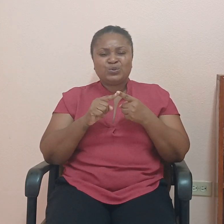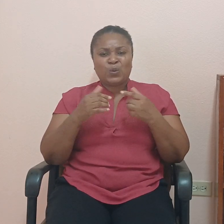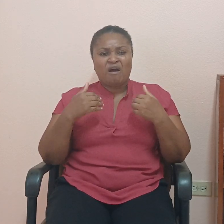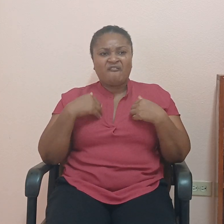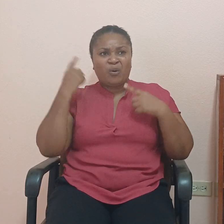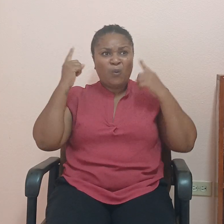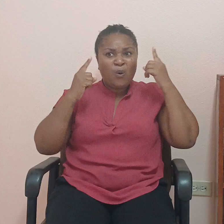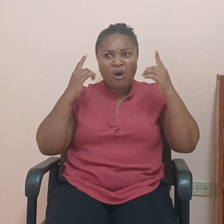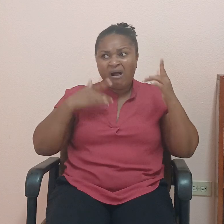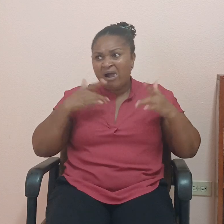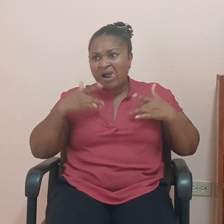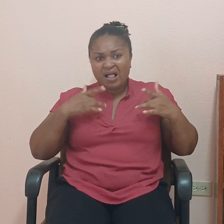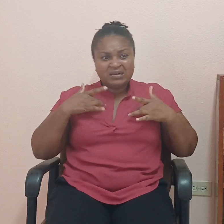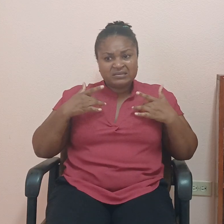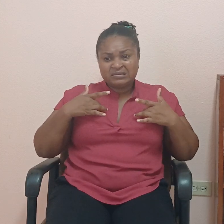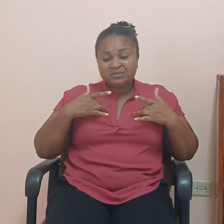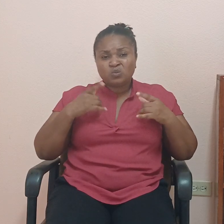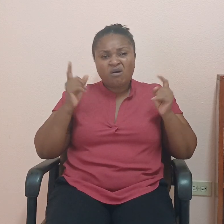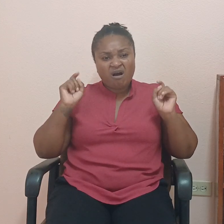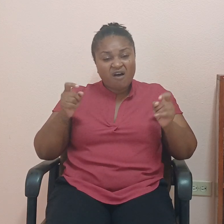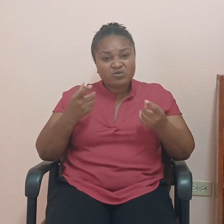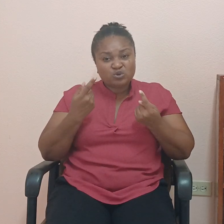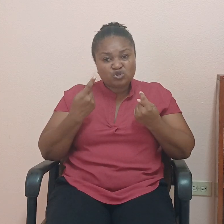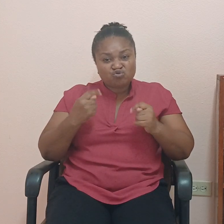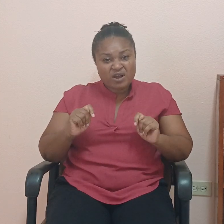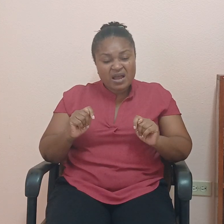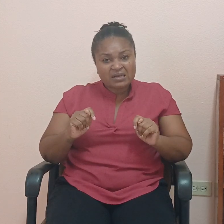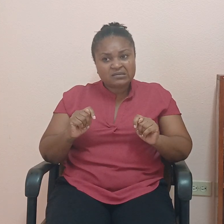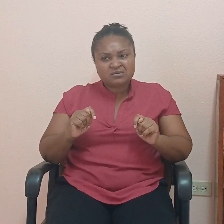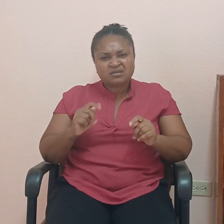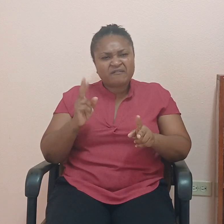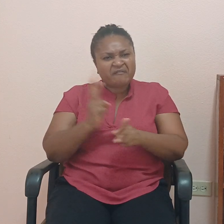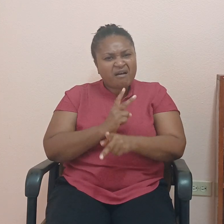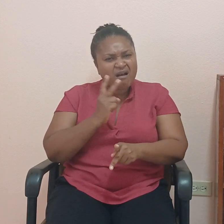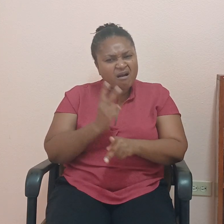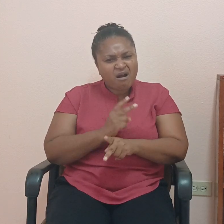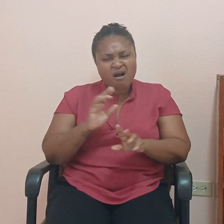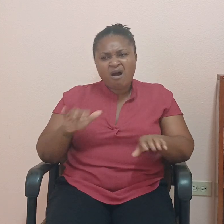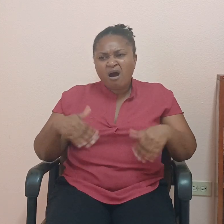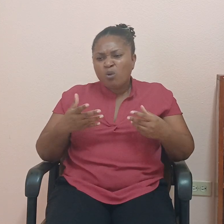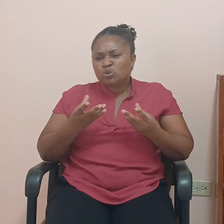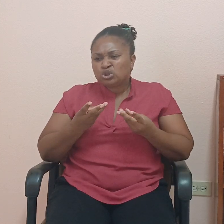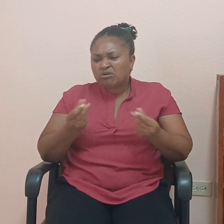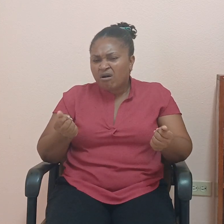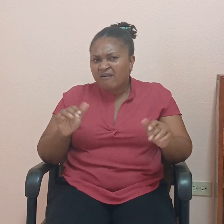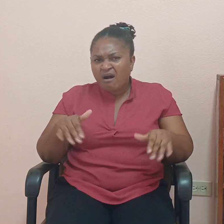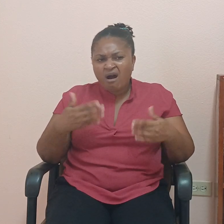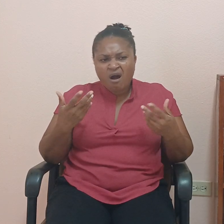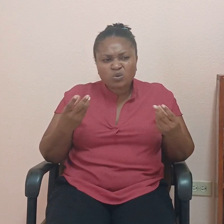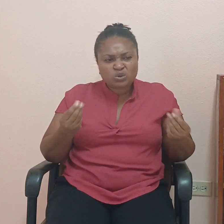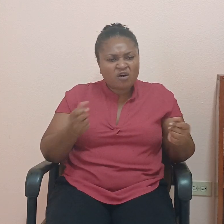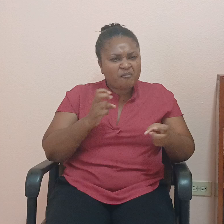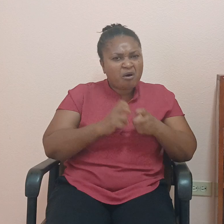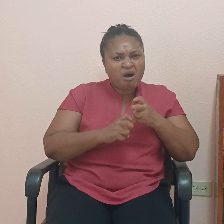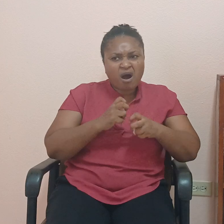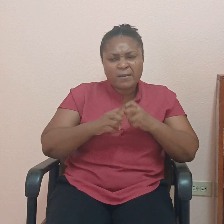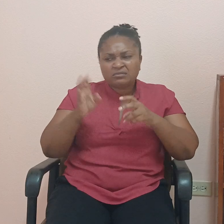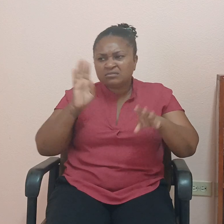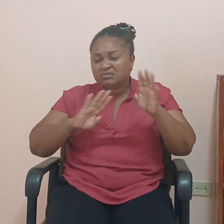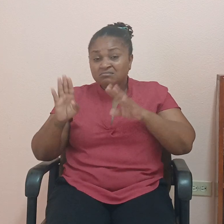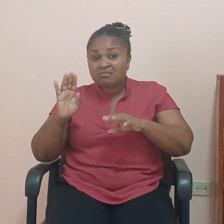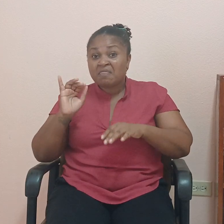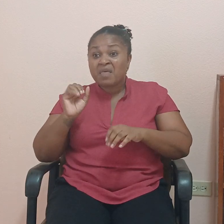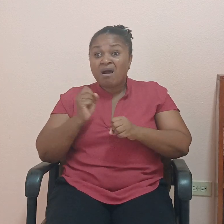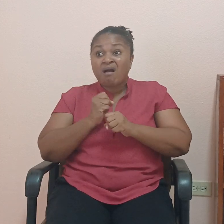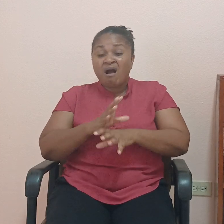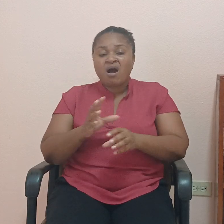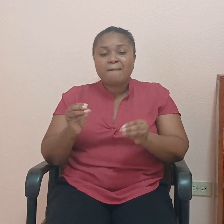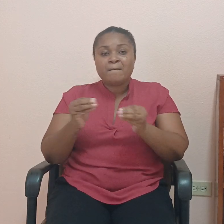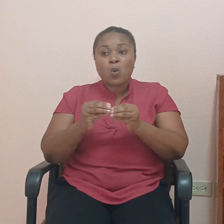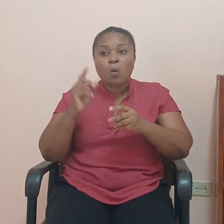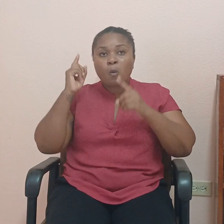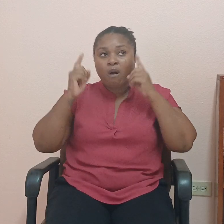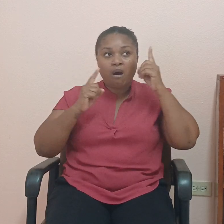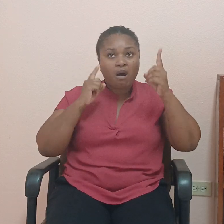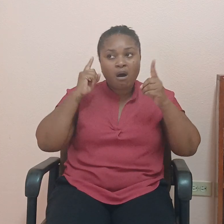WE TRY TO FIGURE OUT HOW WE ARE GOING TO SOLVE THE PROBLEM, AND THAT USUALLY LEADS TO MORE WORRY.